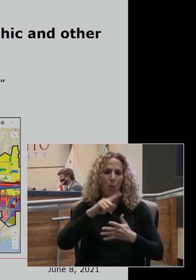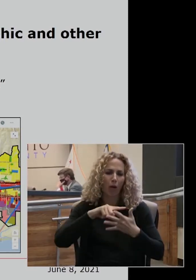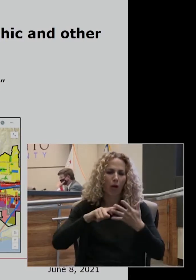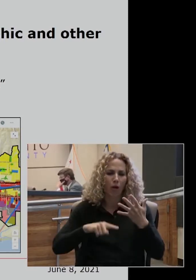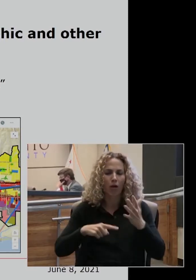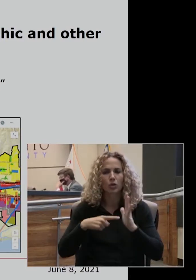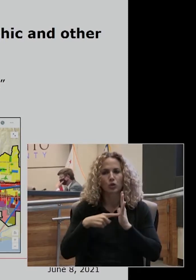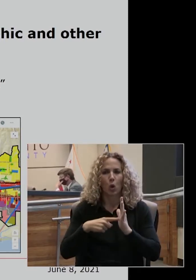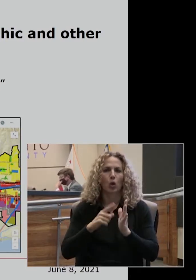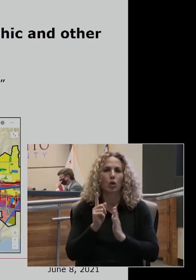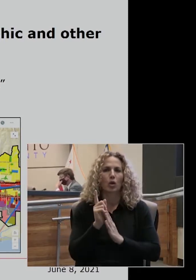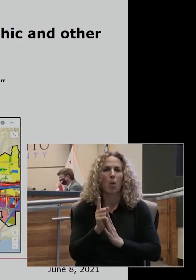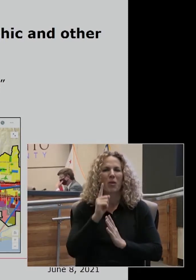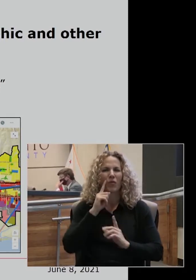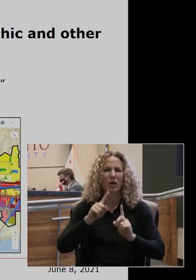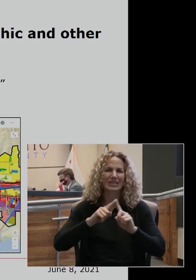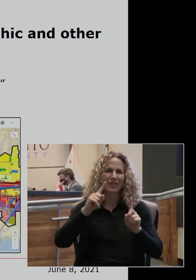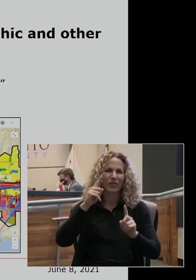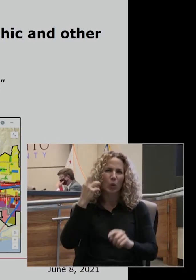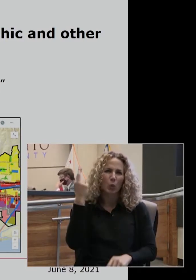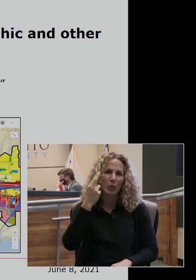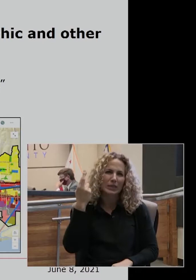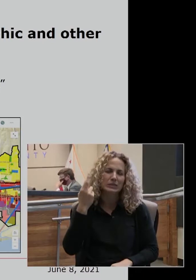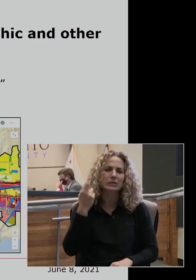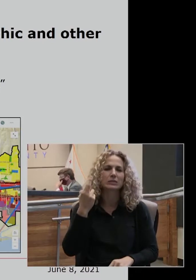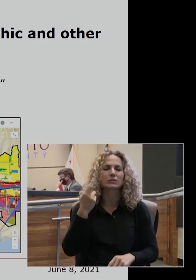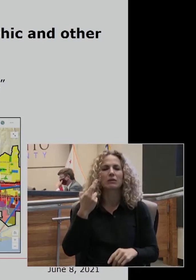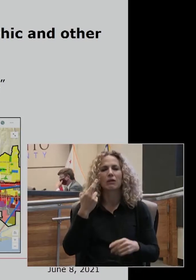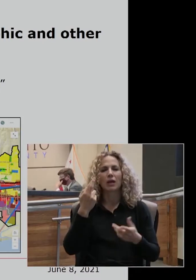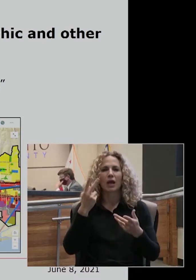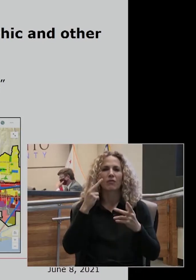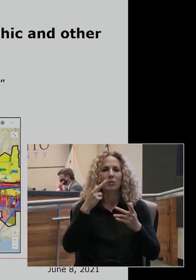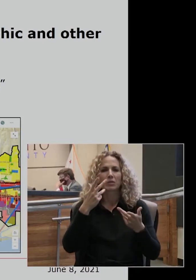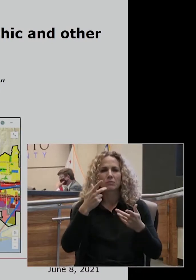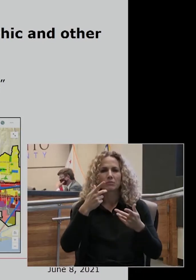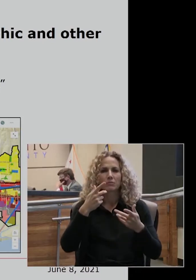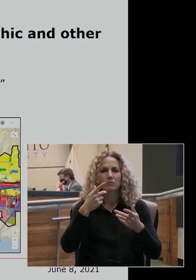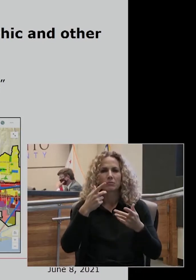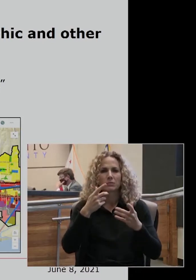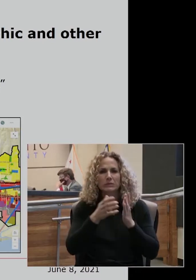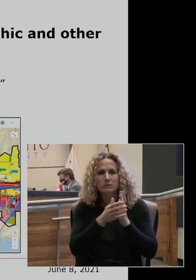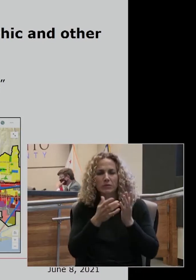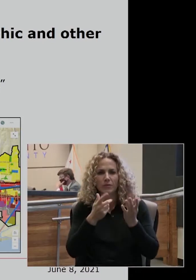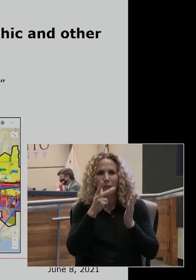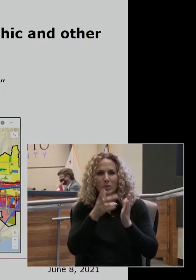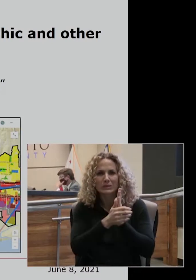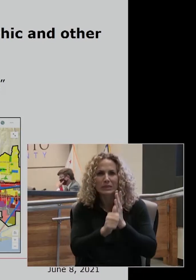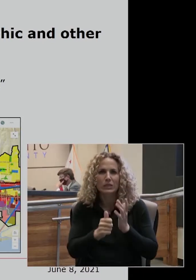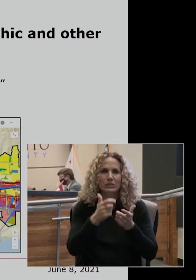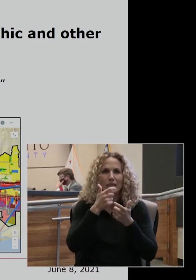AND WE ALSO HAVE DIFFERENT TOOLS FOR LEVELS OF SKILL AND INTEREST